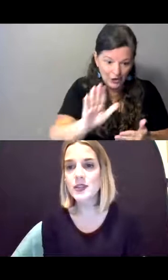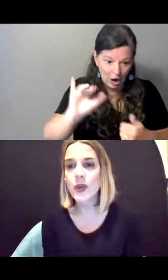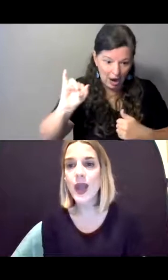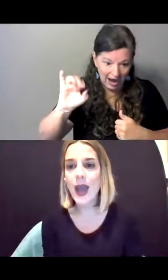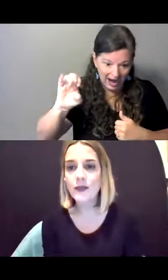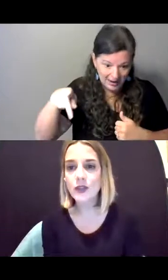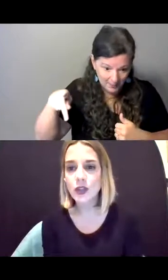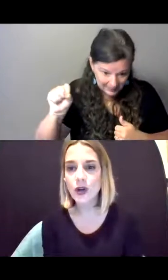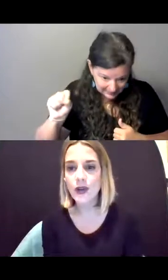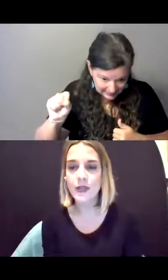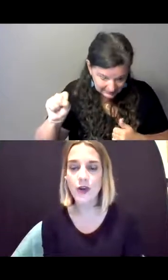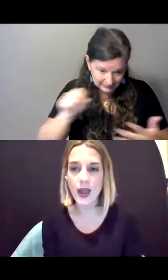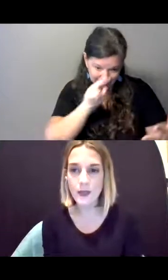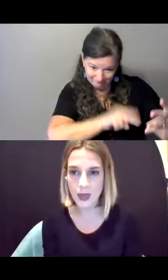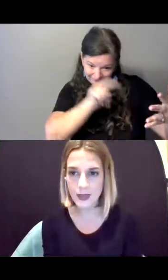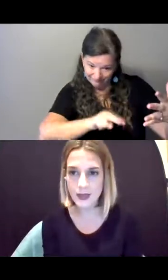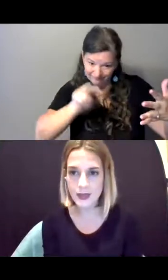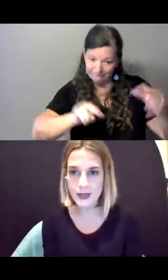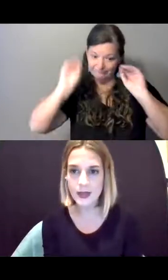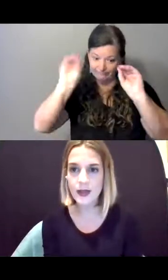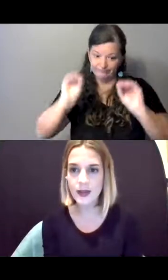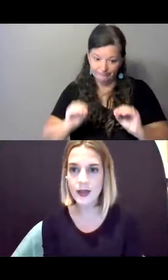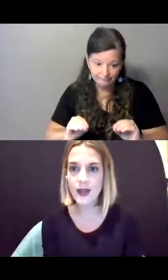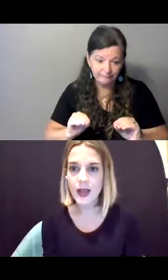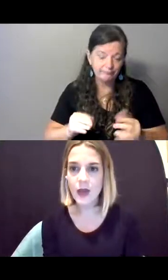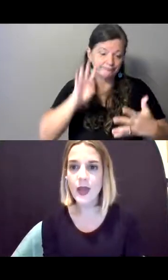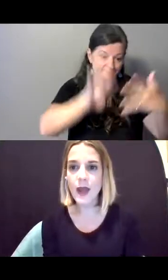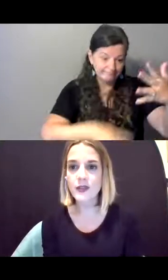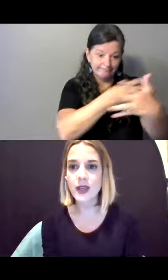So, we have to look at their IEPs and we have to